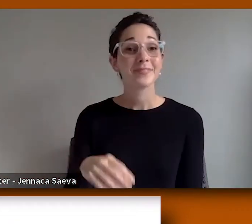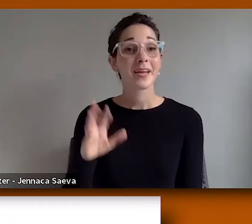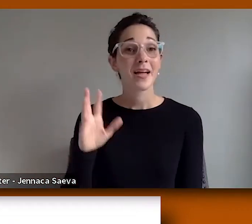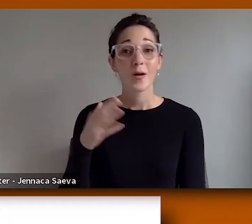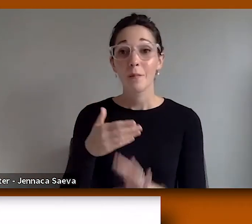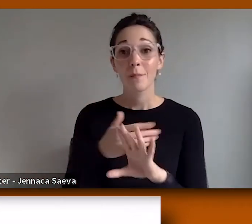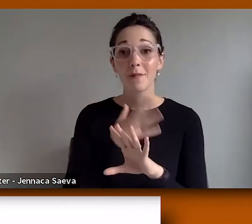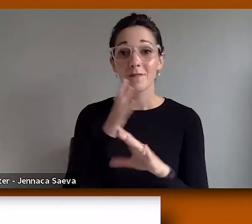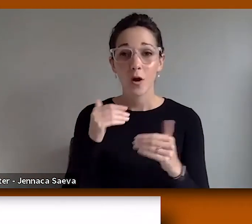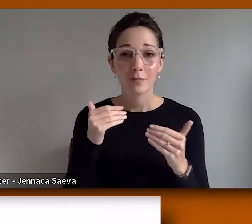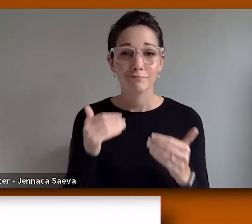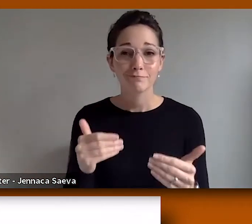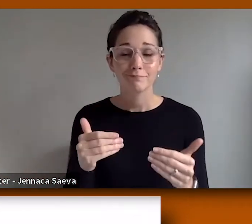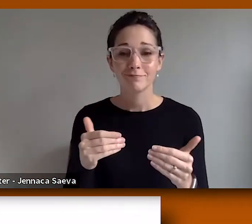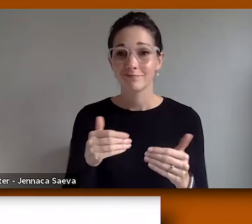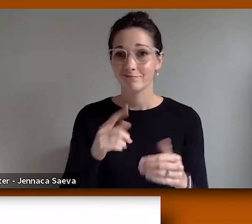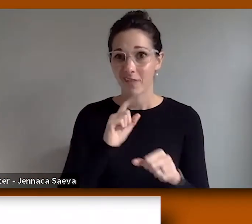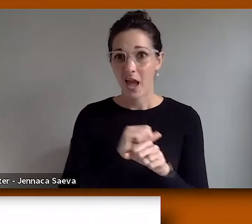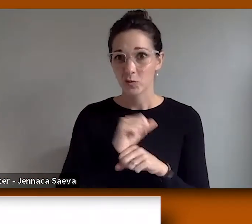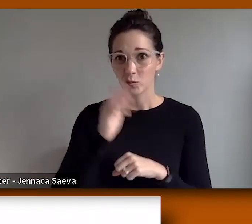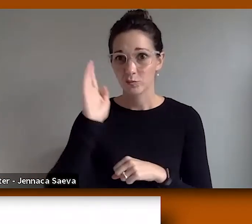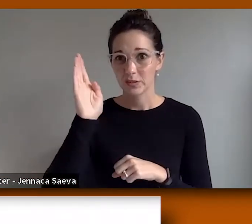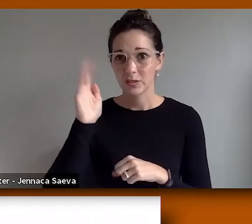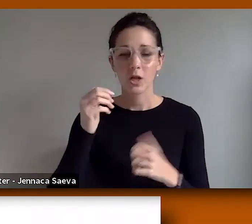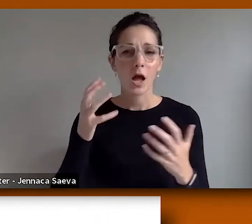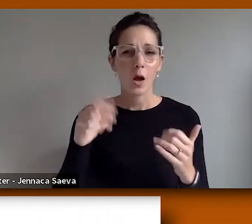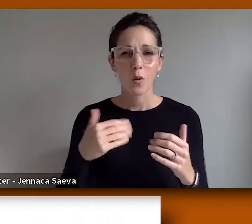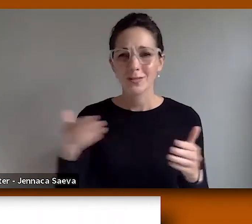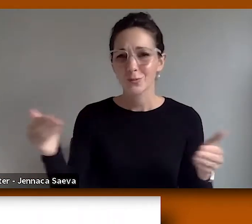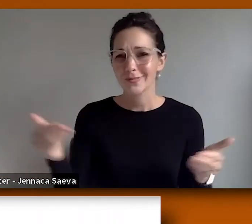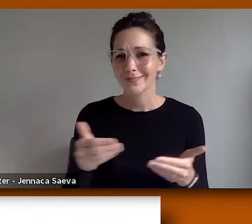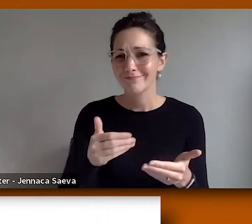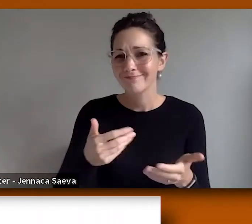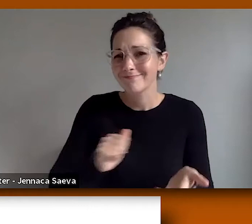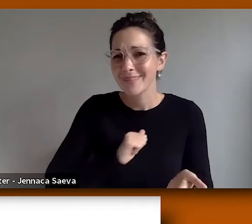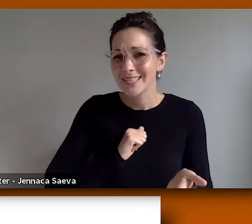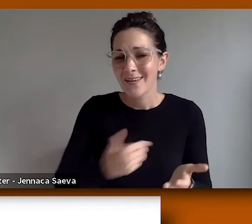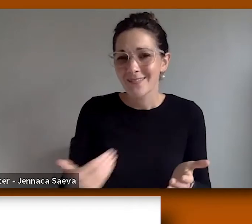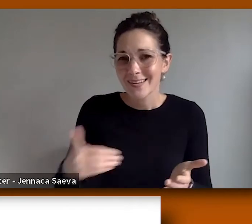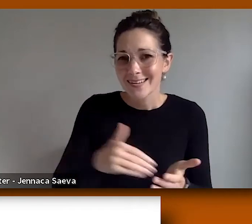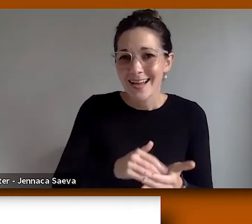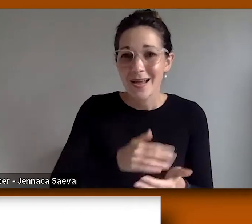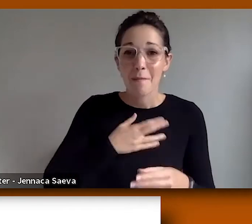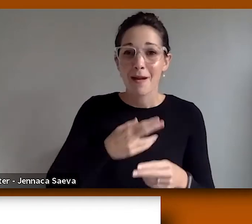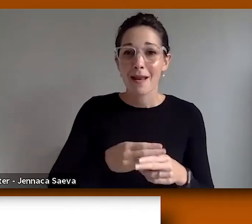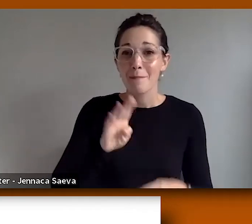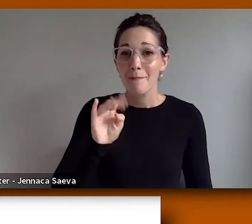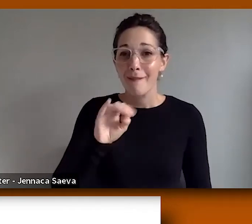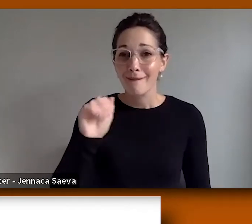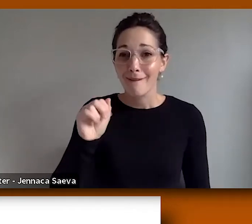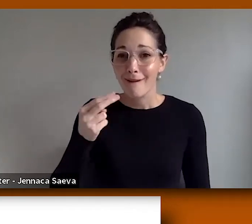Before I continue on with the actual presentation, I just wanted to once again introduce myself. My name is Becca Hyde.